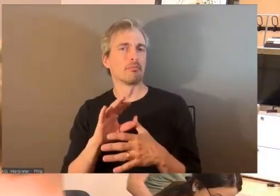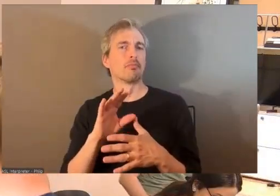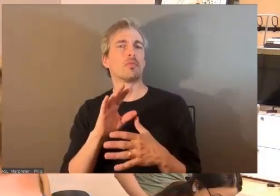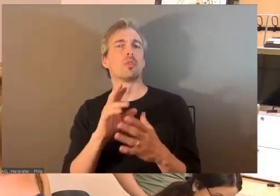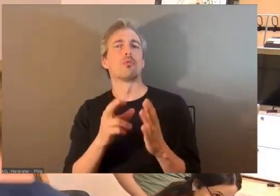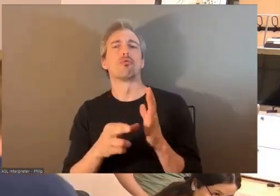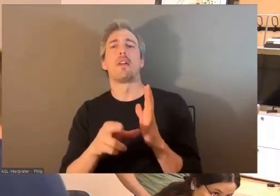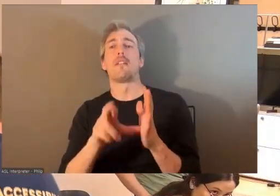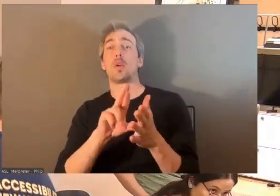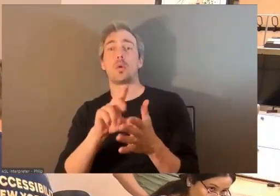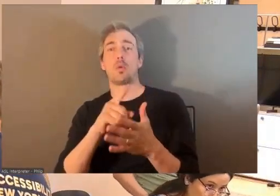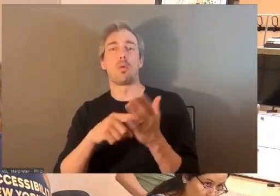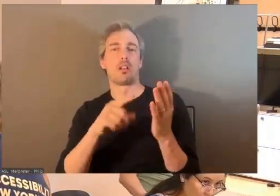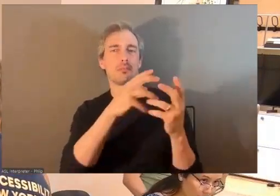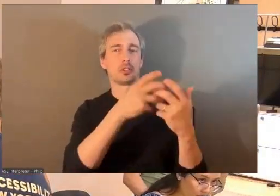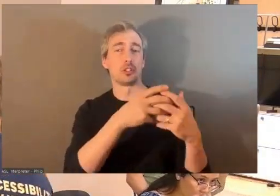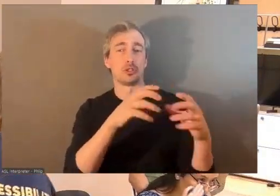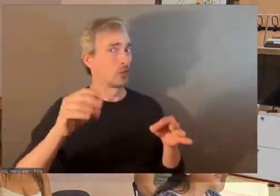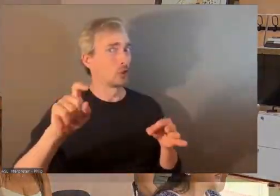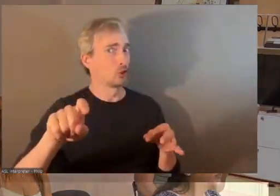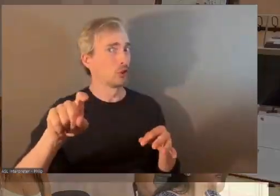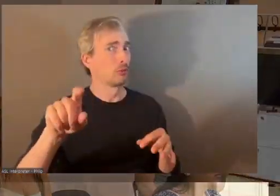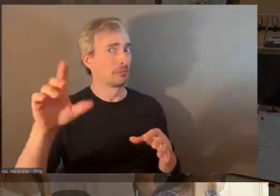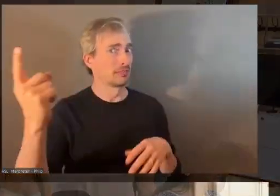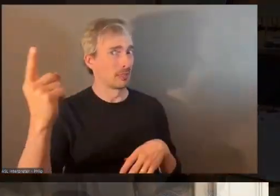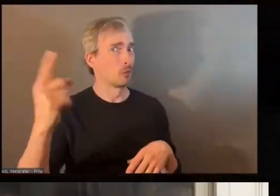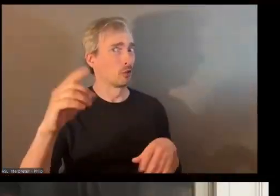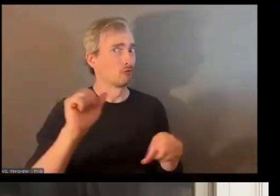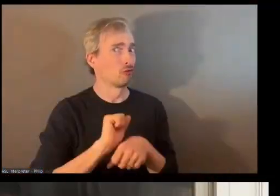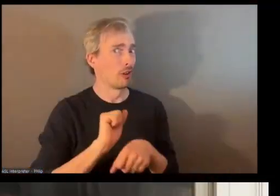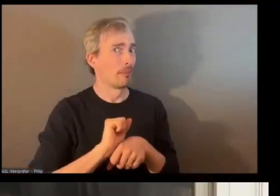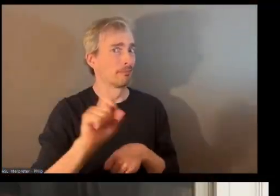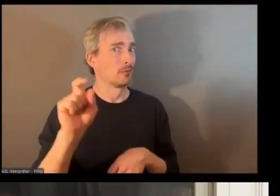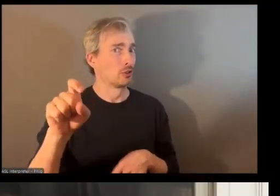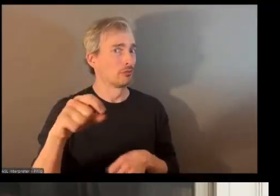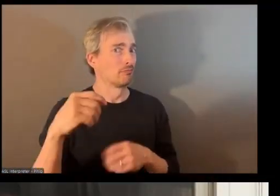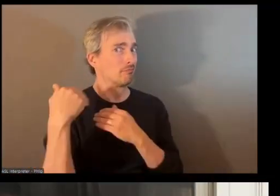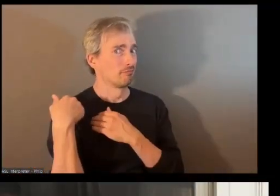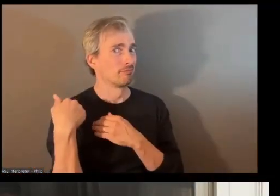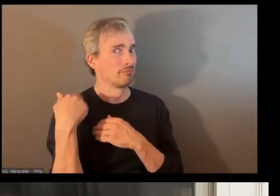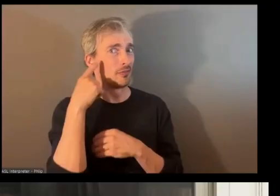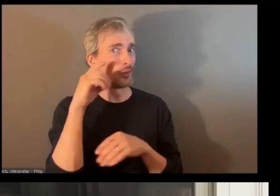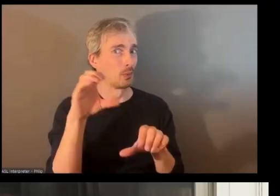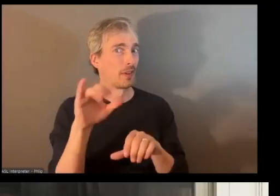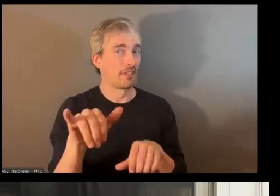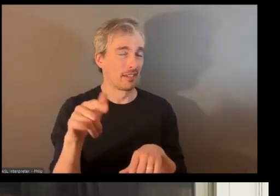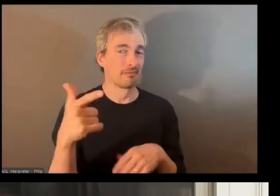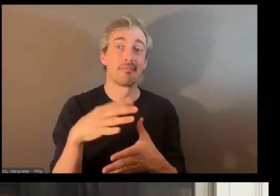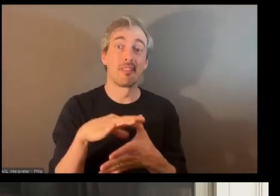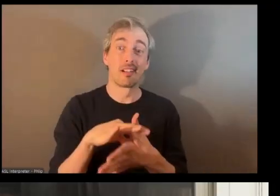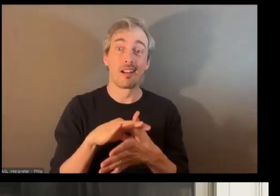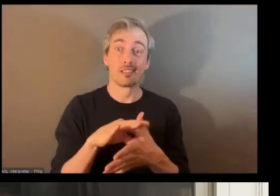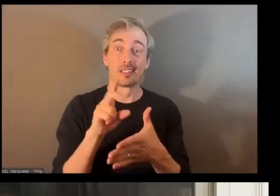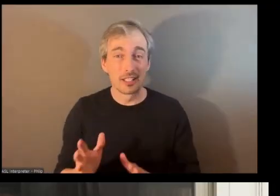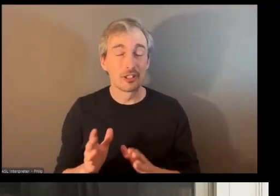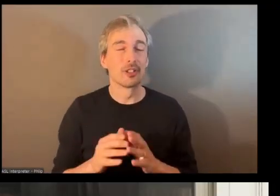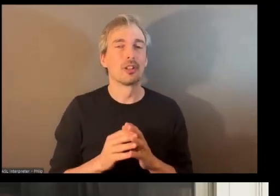It should be someone's job to... A content designer, a hired translator, you know, whoever does that.